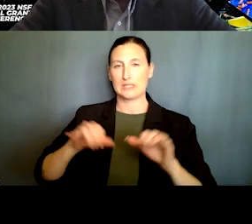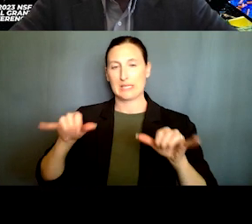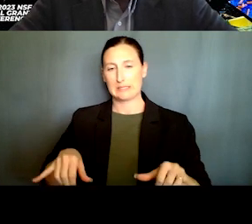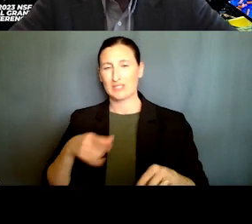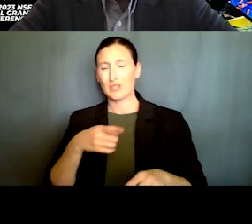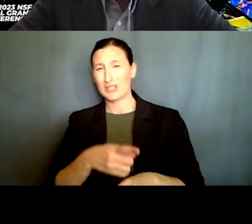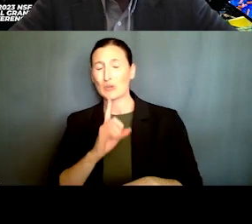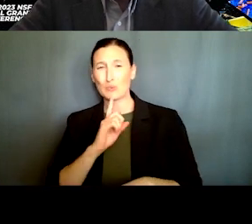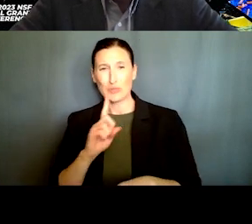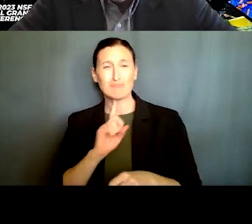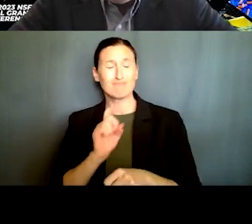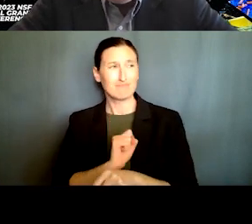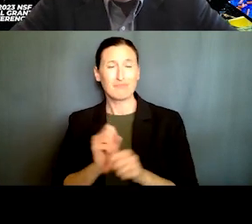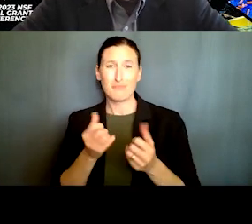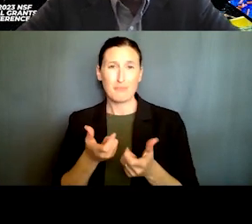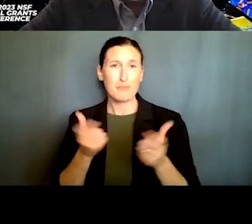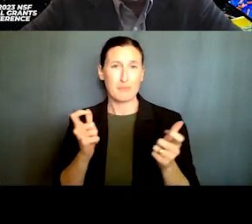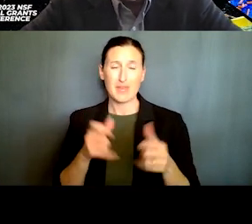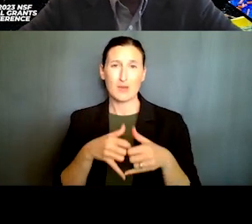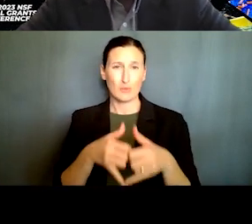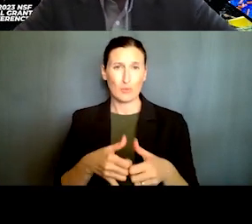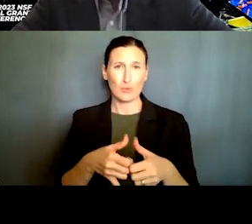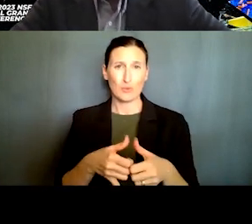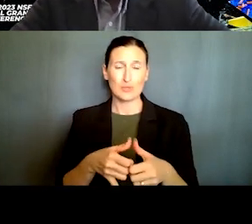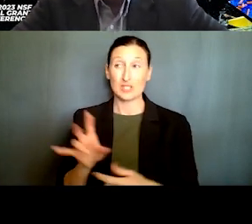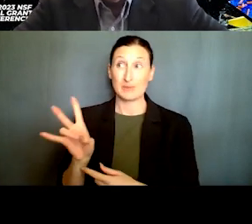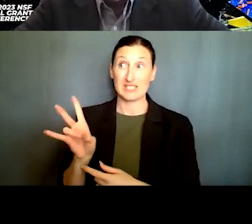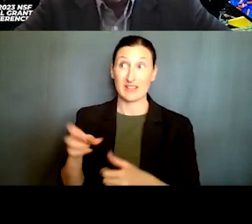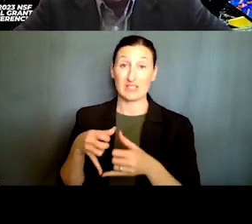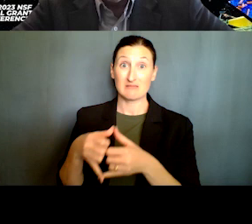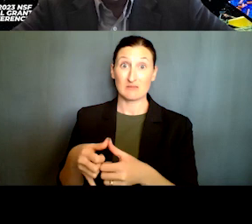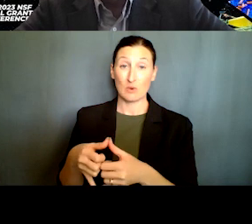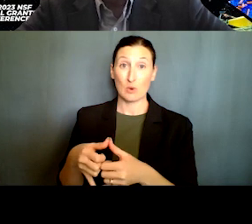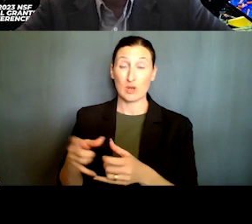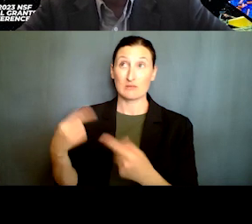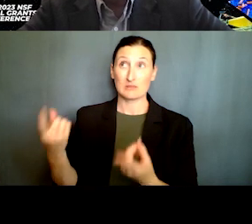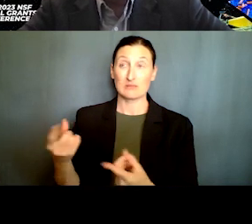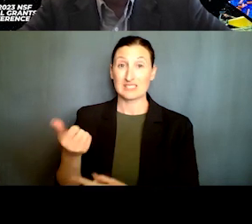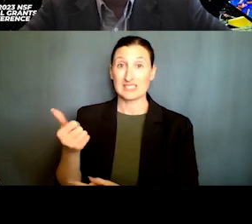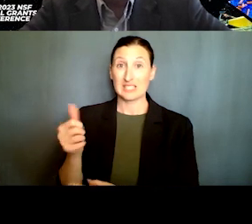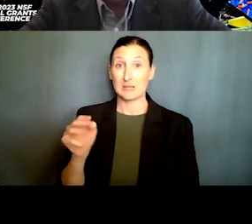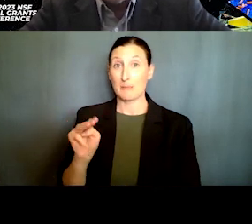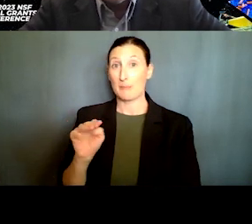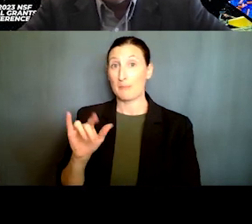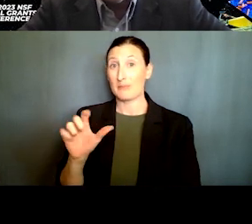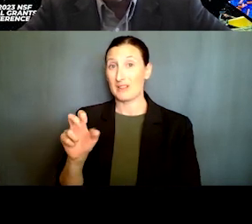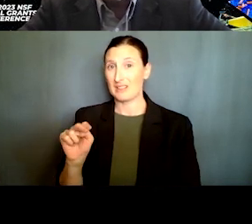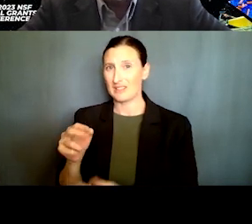There have been seven awards made in this program, $10 million and part of the reason this is getting